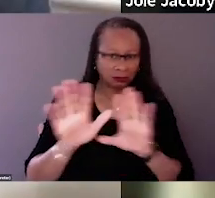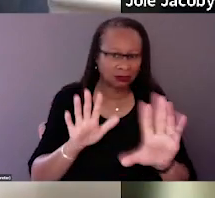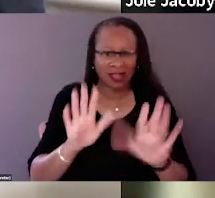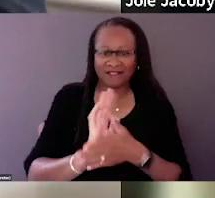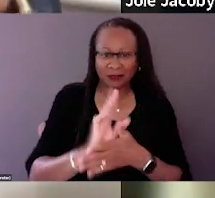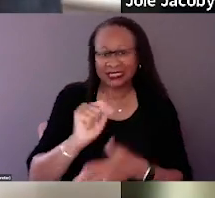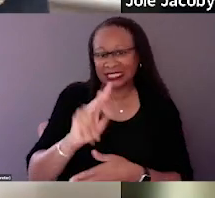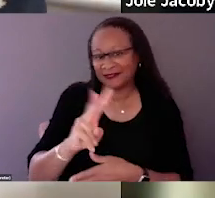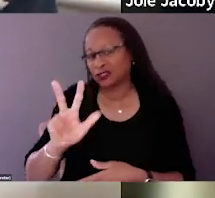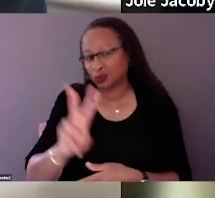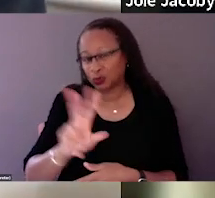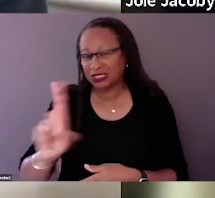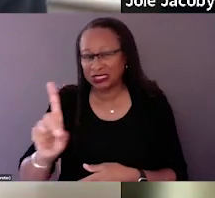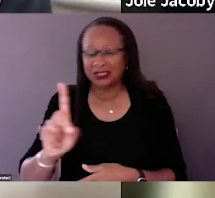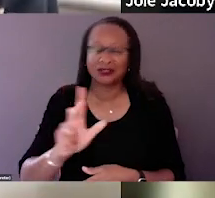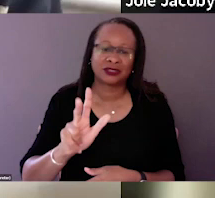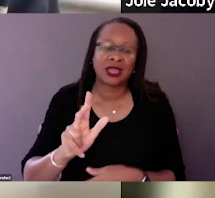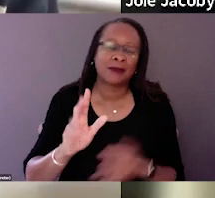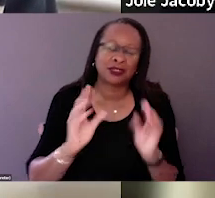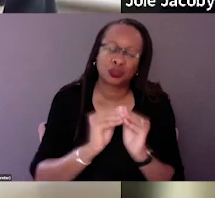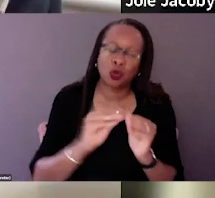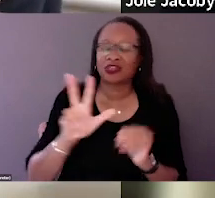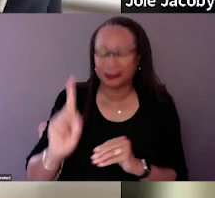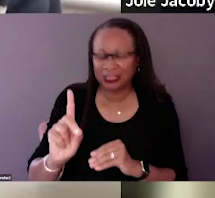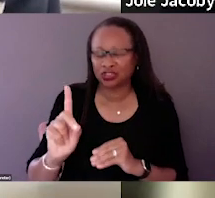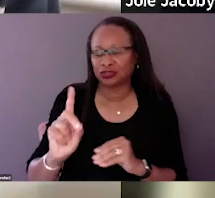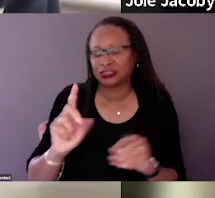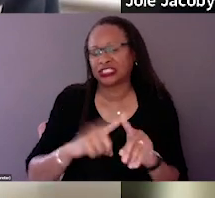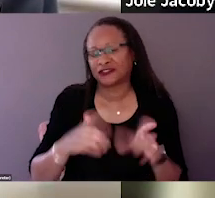but it's much more three dimensional in a different way, so yeah.